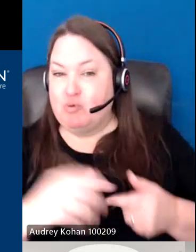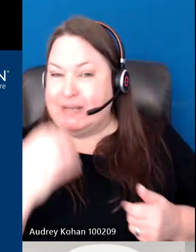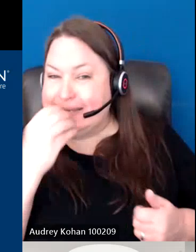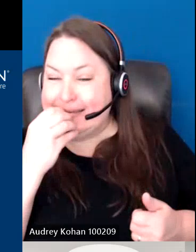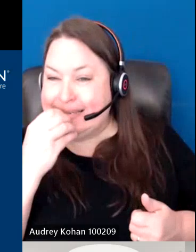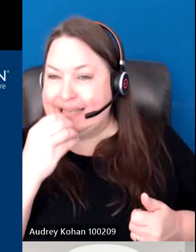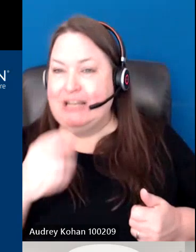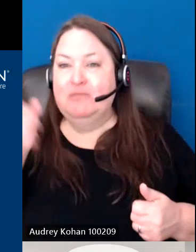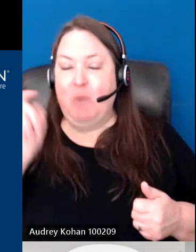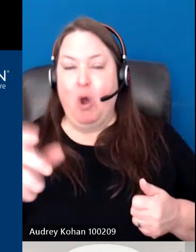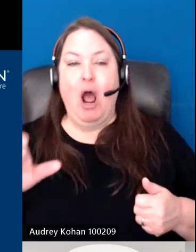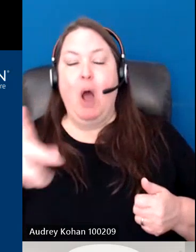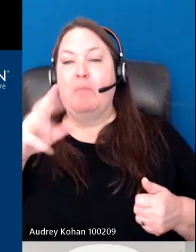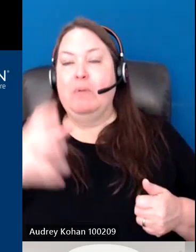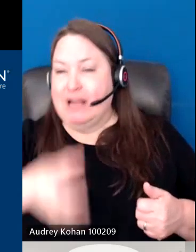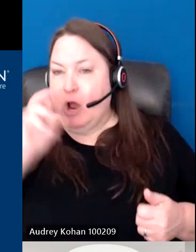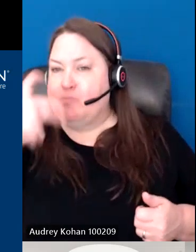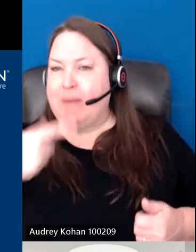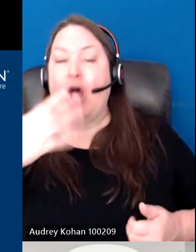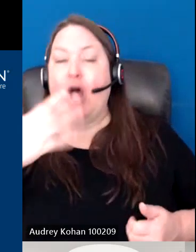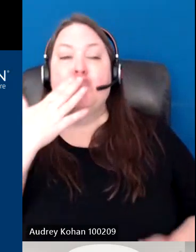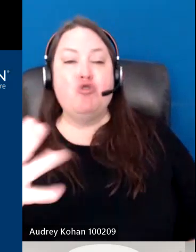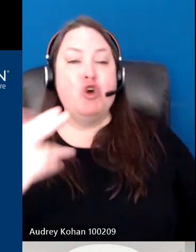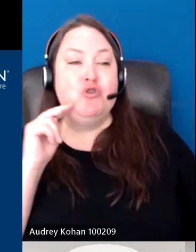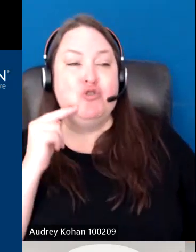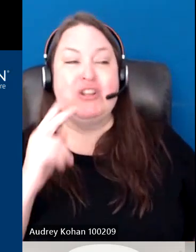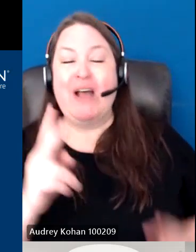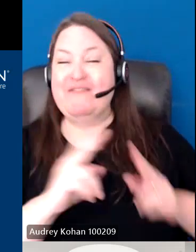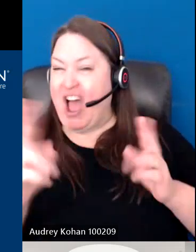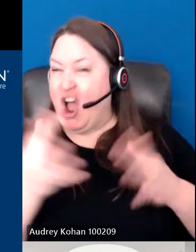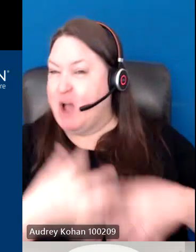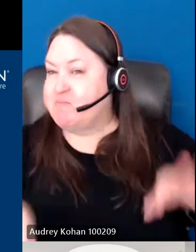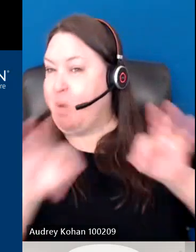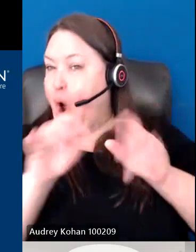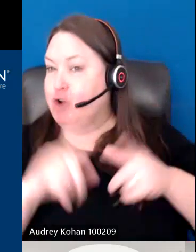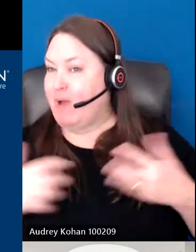to be taking the prep it actually said that good nutrition is very important to be healthy and that